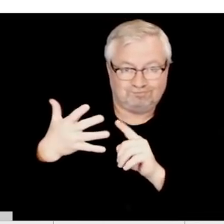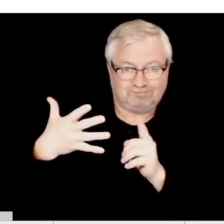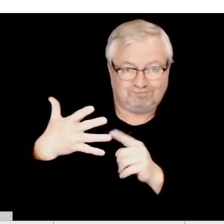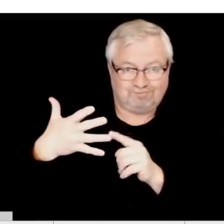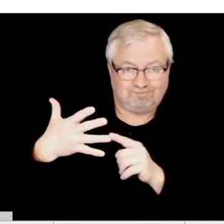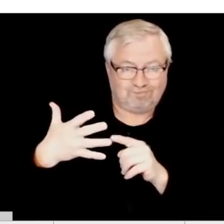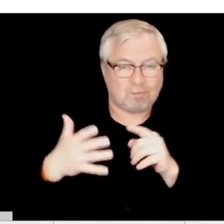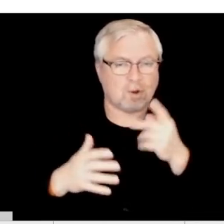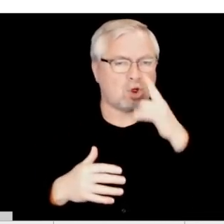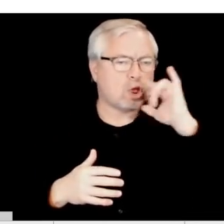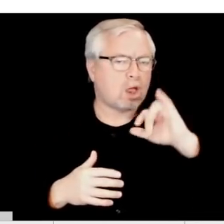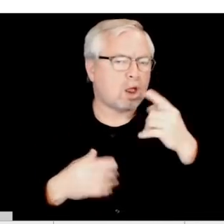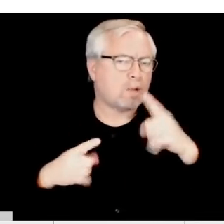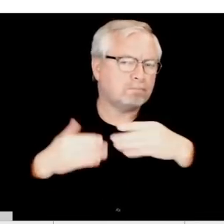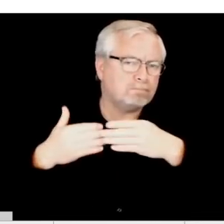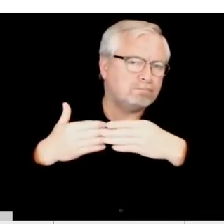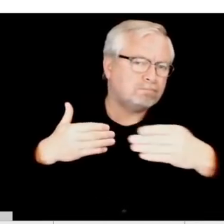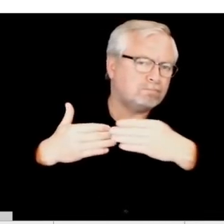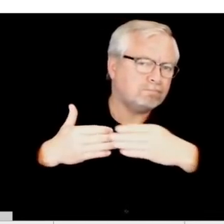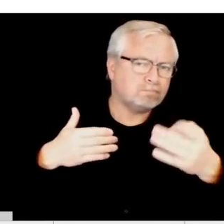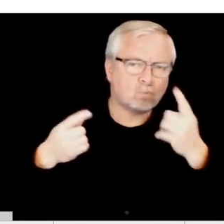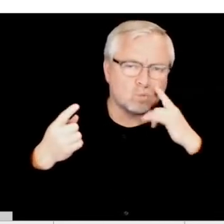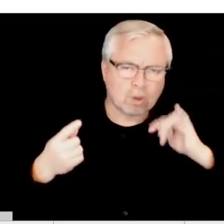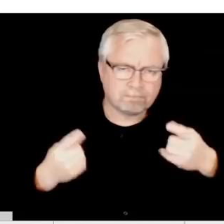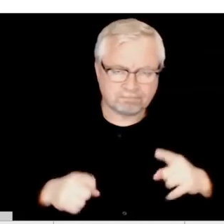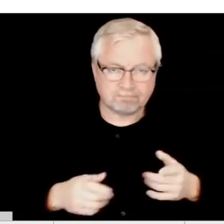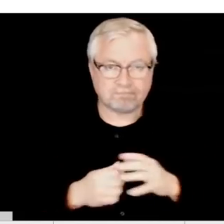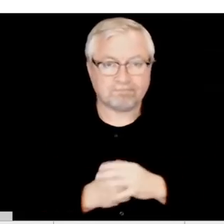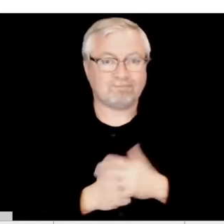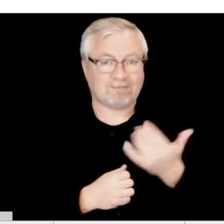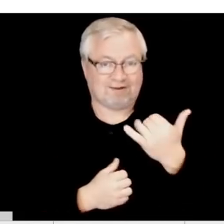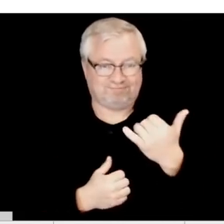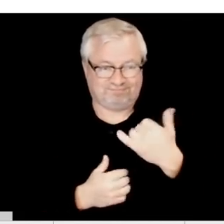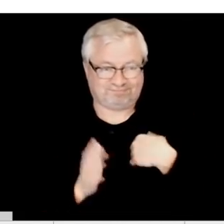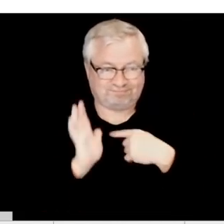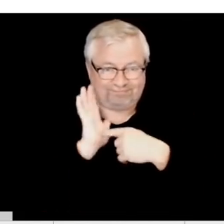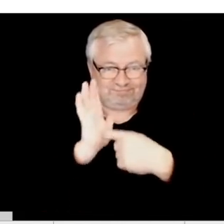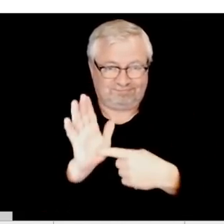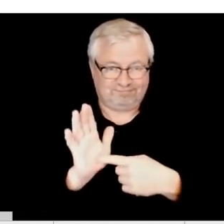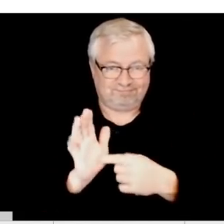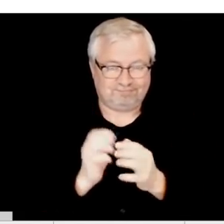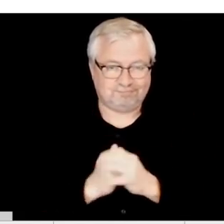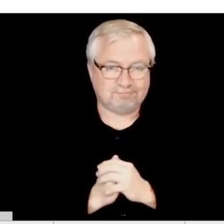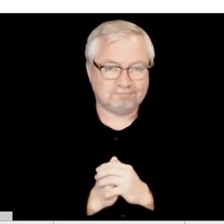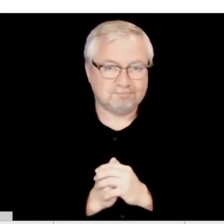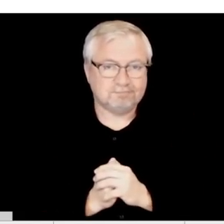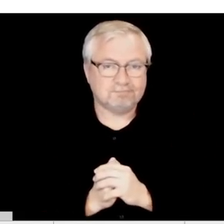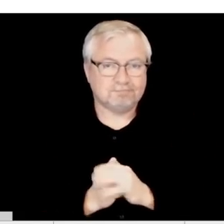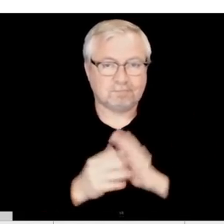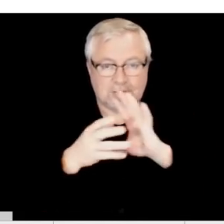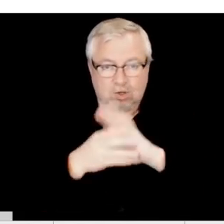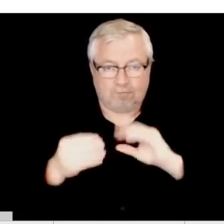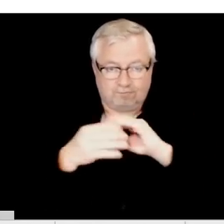looked like or rather as we modeled Scenario 4 in Version 3 how does this